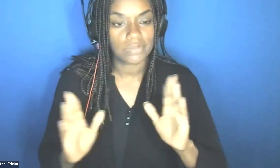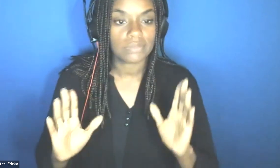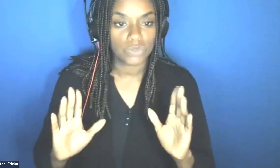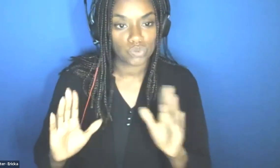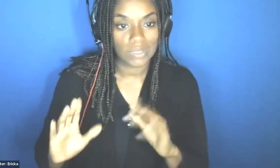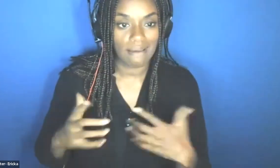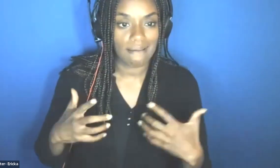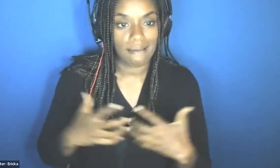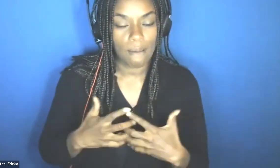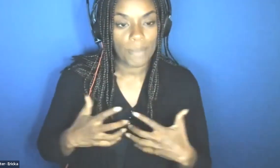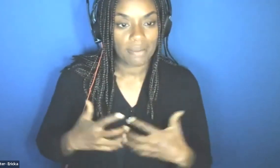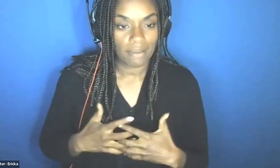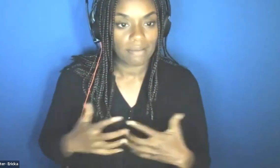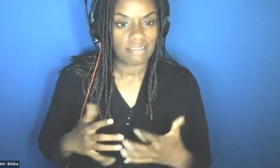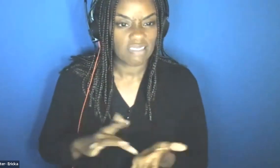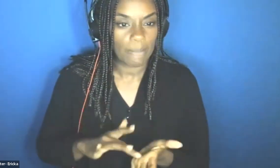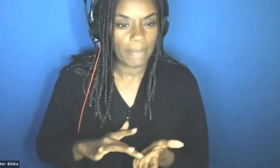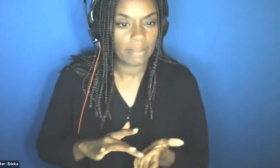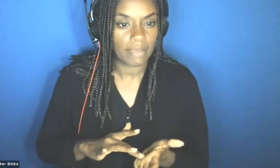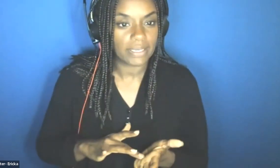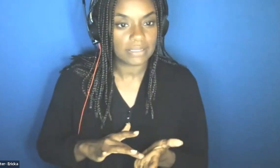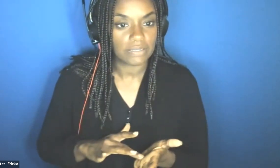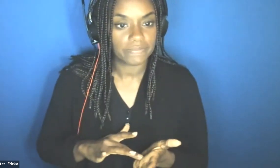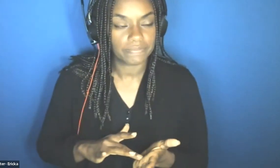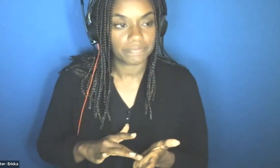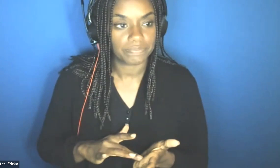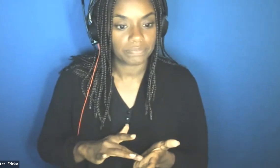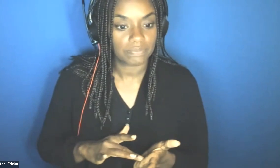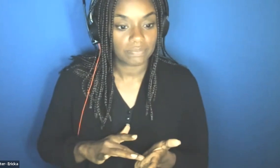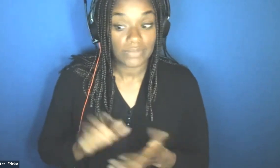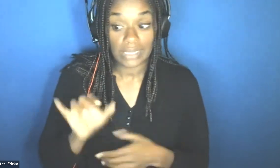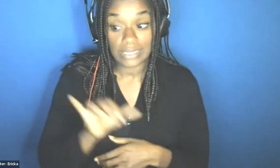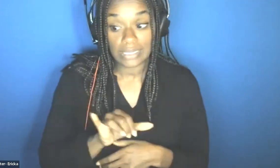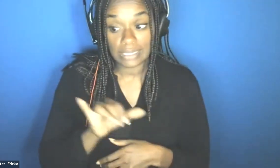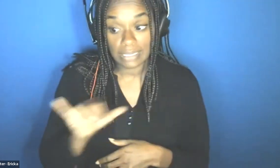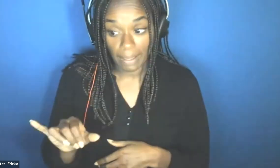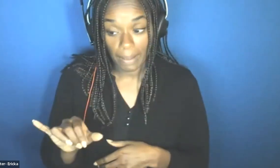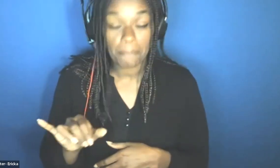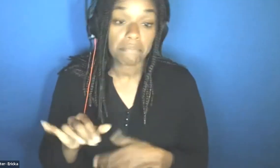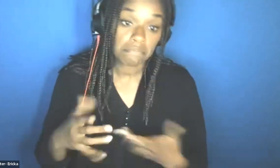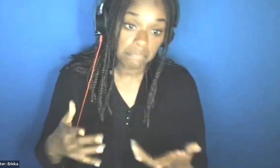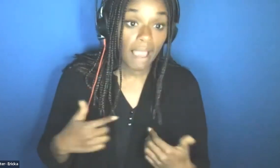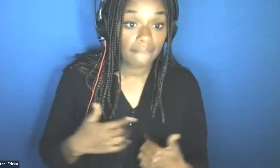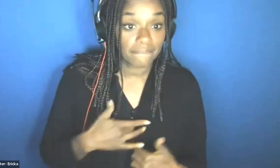She still has to work her entire workday.